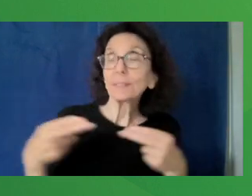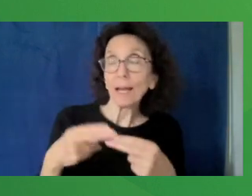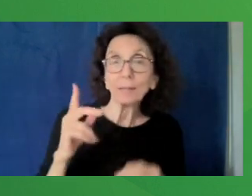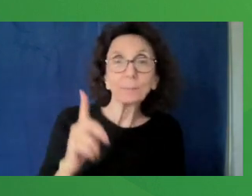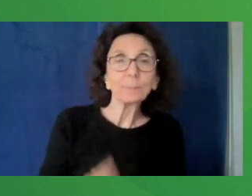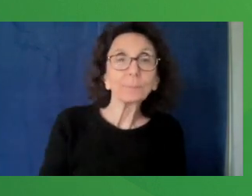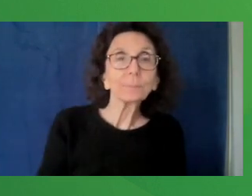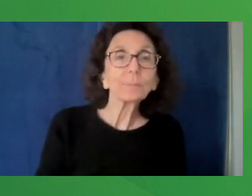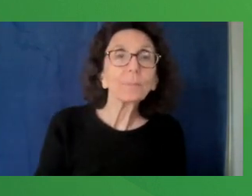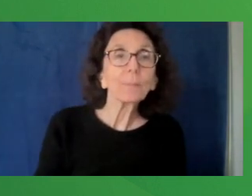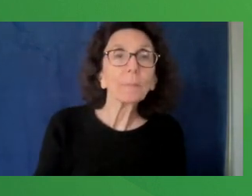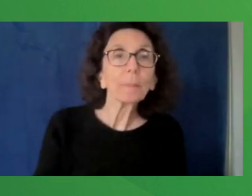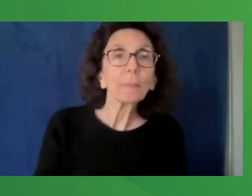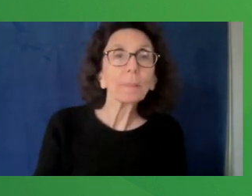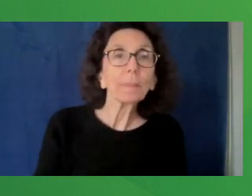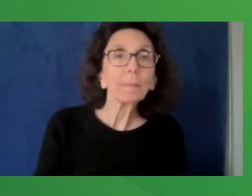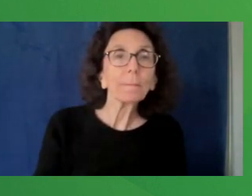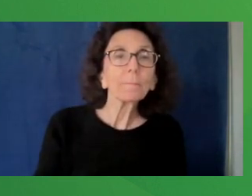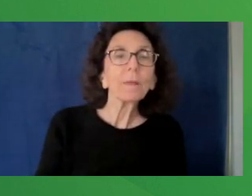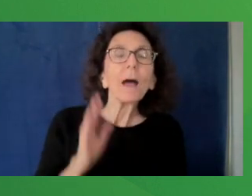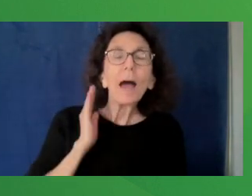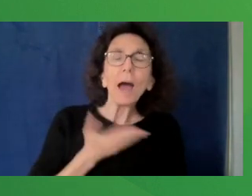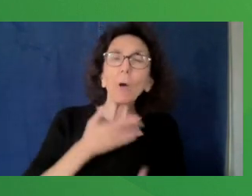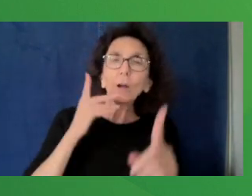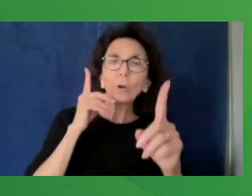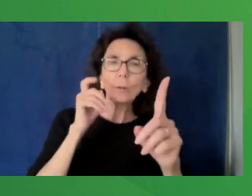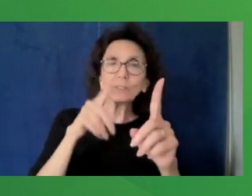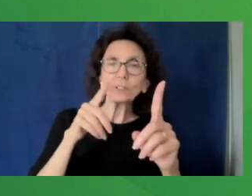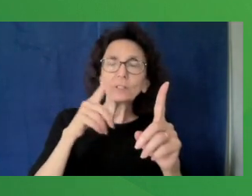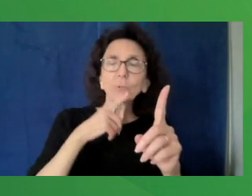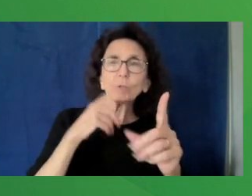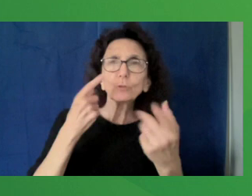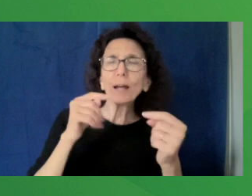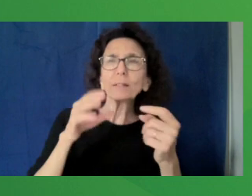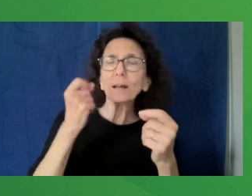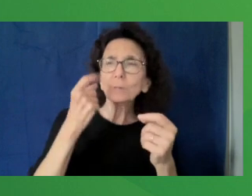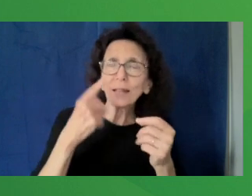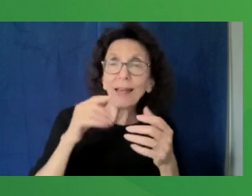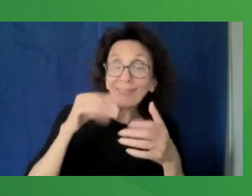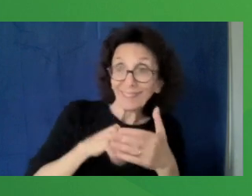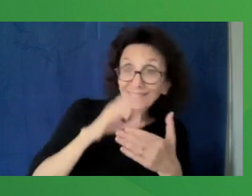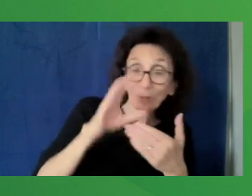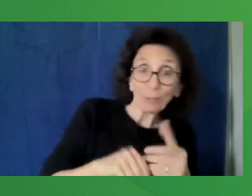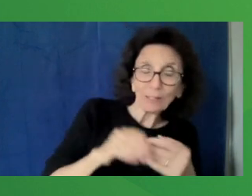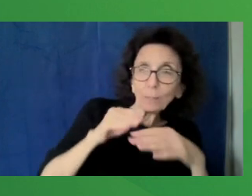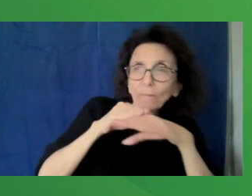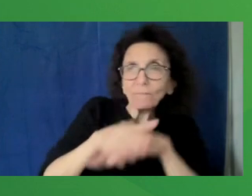really looking to understand the impact of this curriculum as well as the role models and the